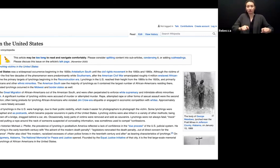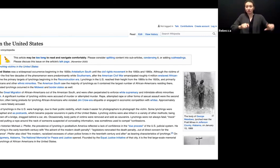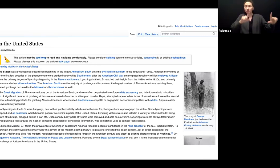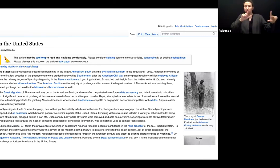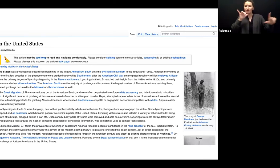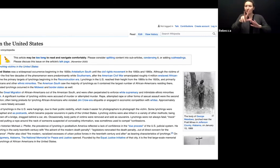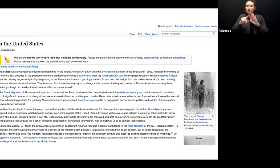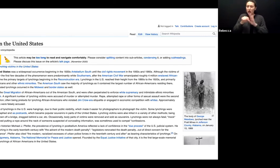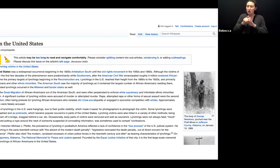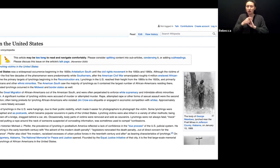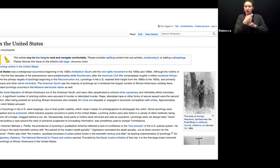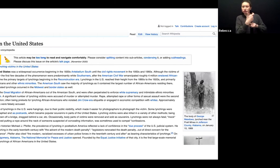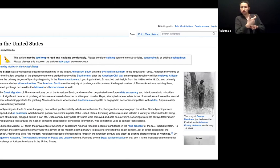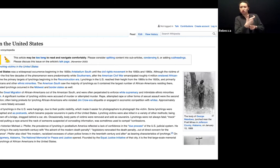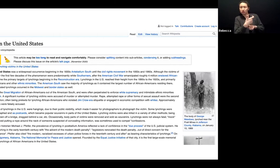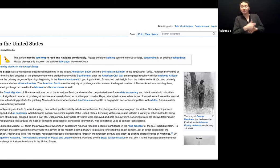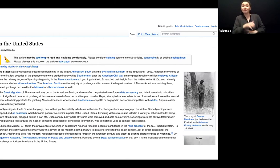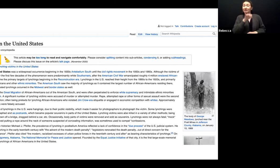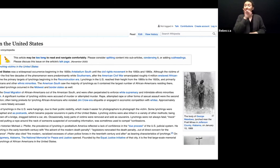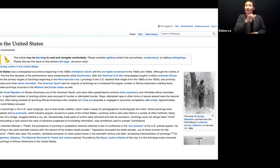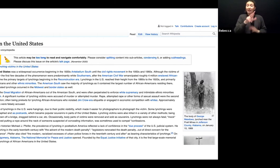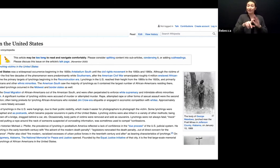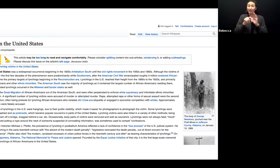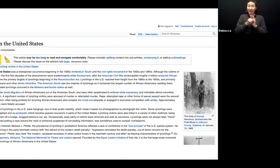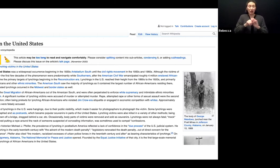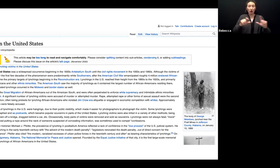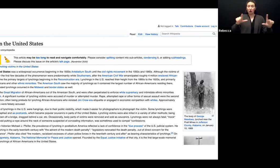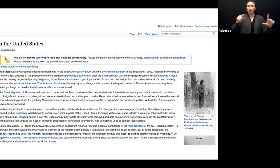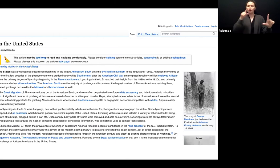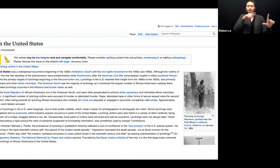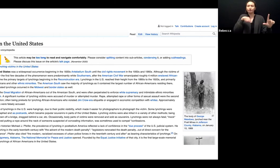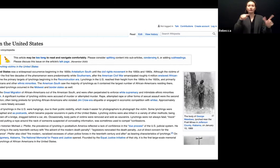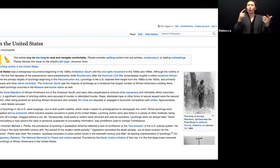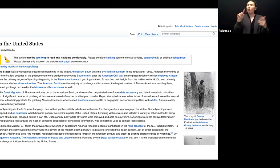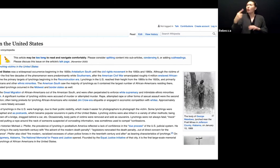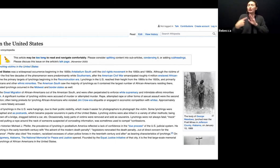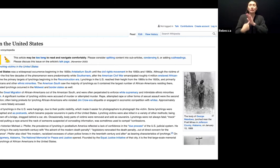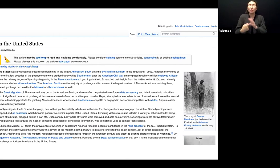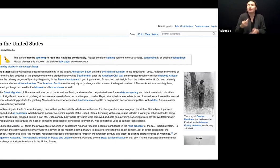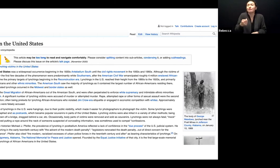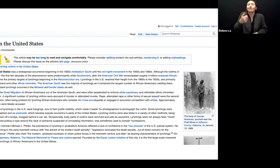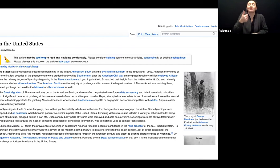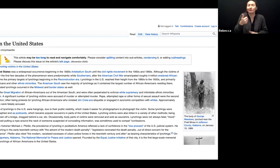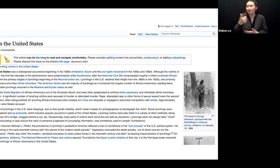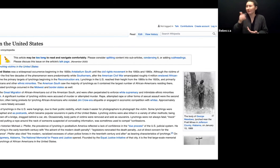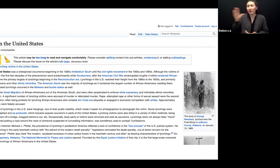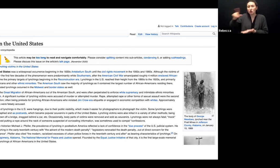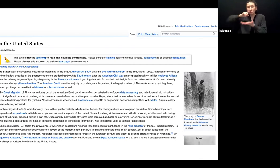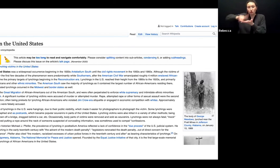square and hung him alongside Abe. Then they came back to get me, "We want Cameron, we